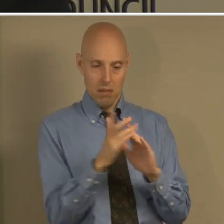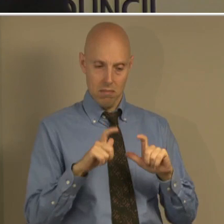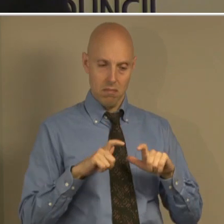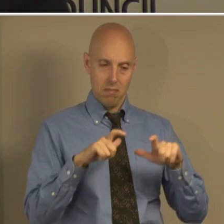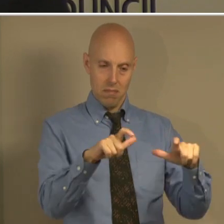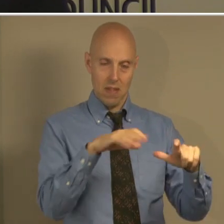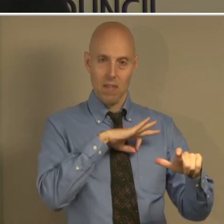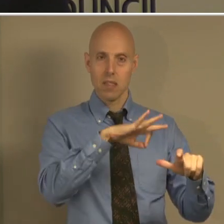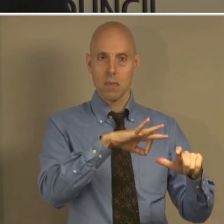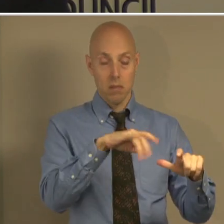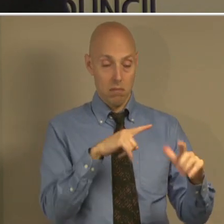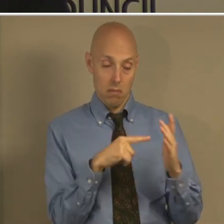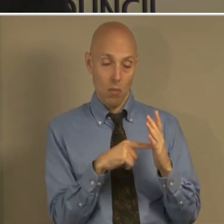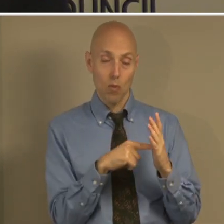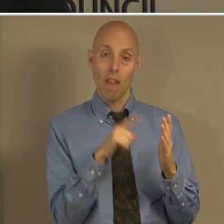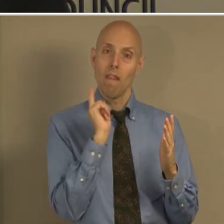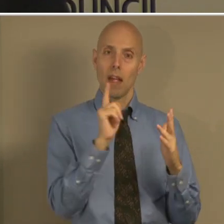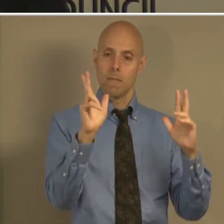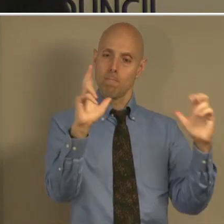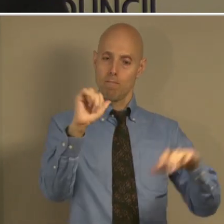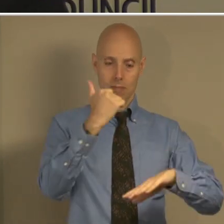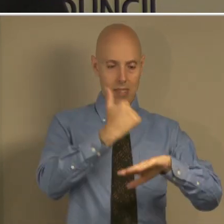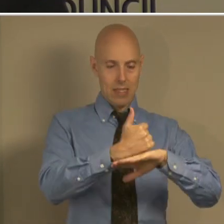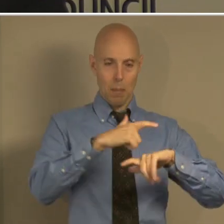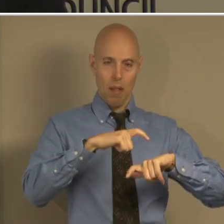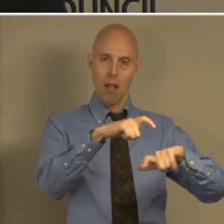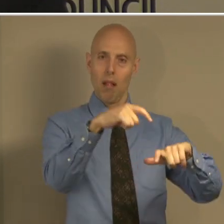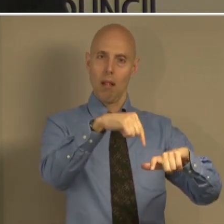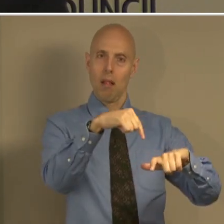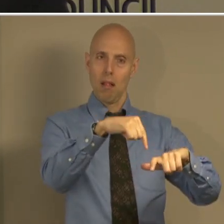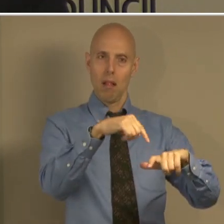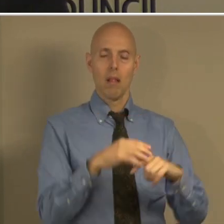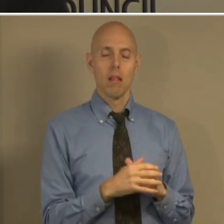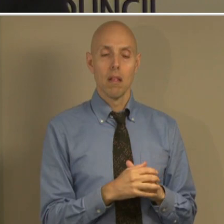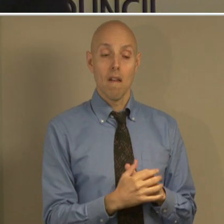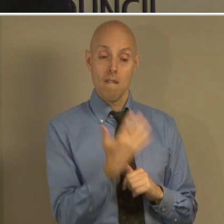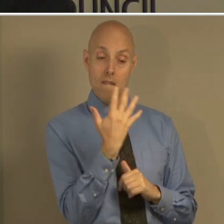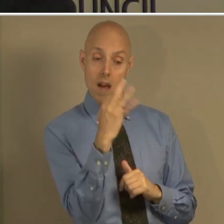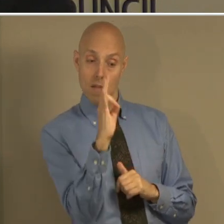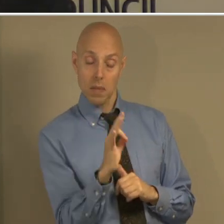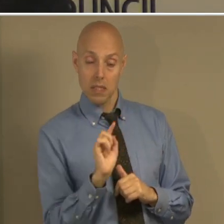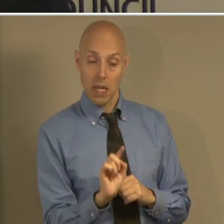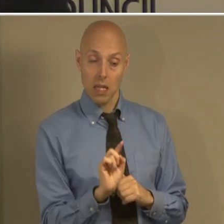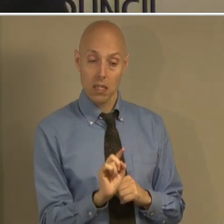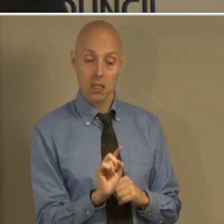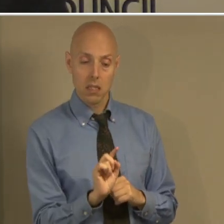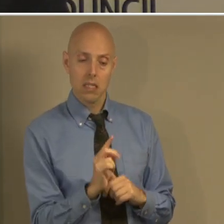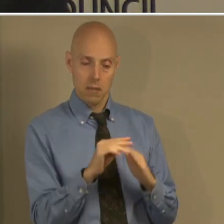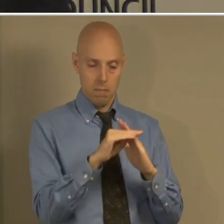This is very important. This is the stability I talked about. 5% are facing a decrease